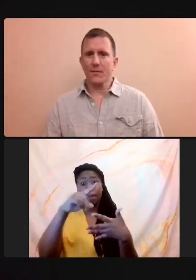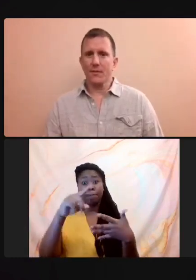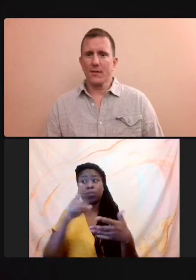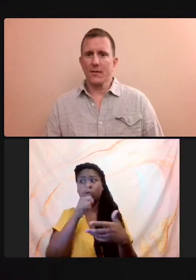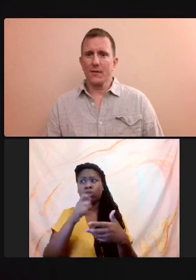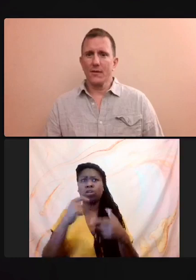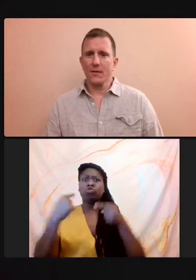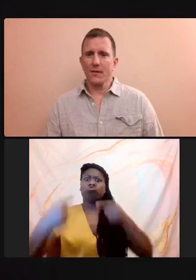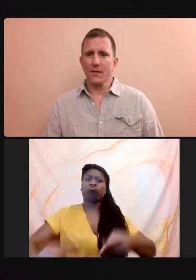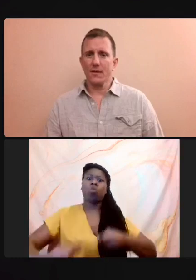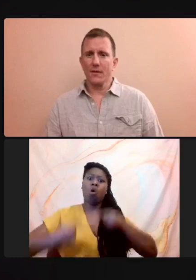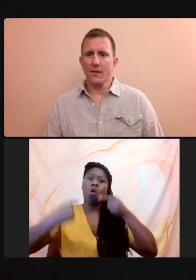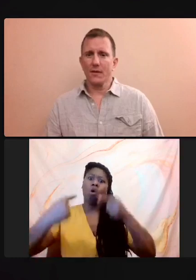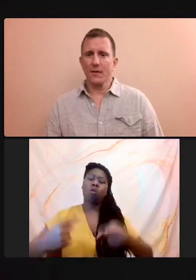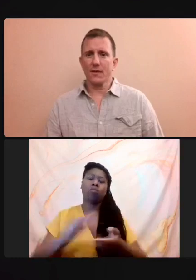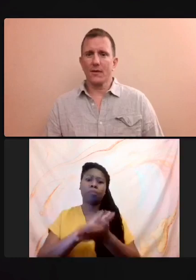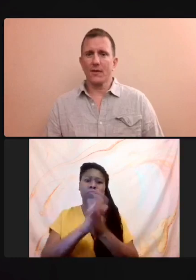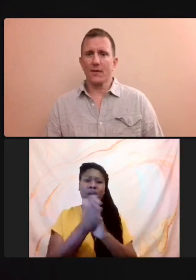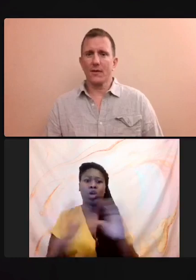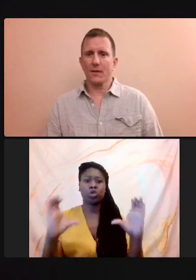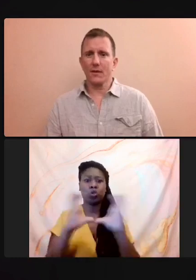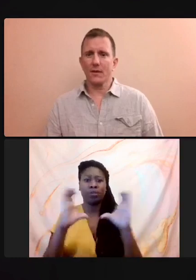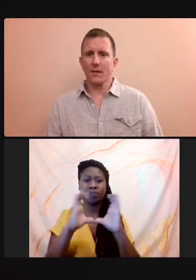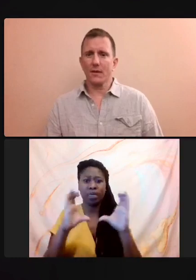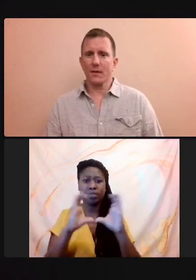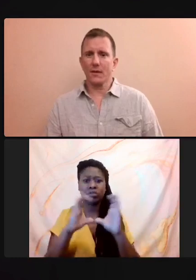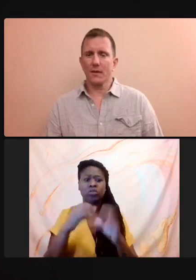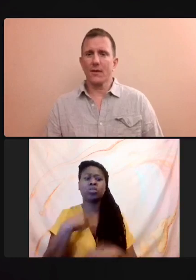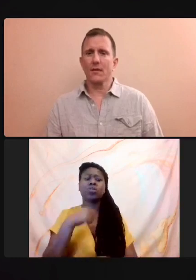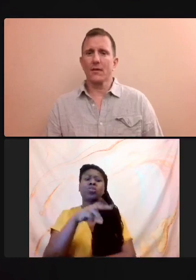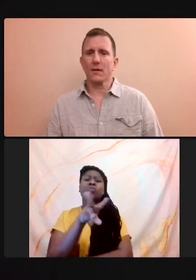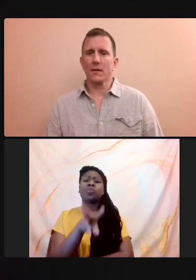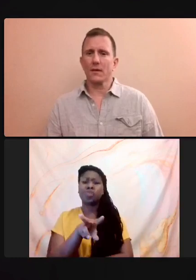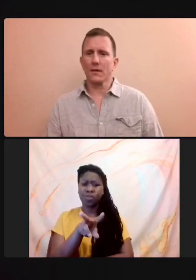So they struggle also with getting credentials, i.e. certification.